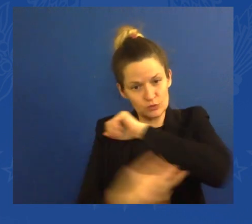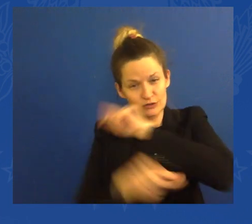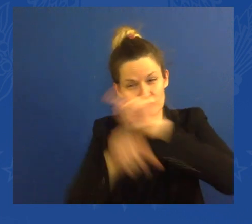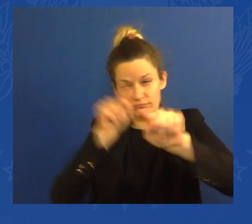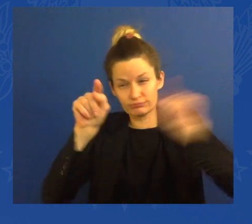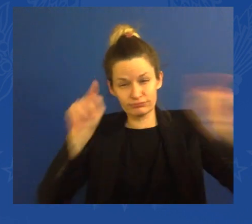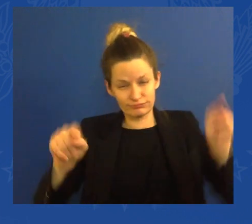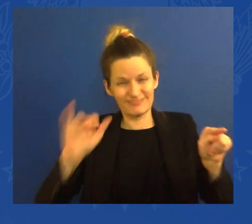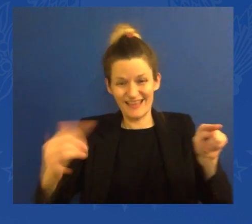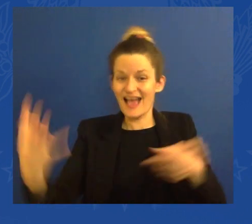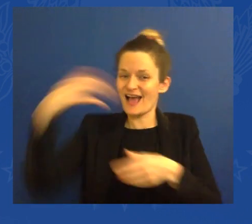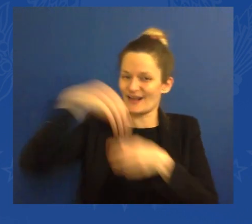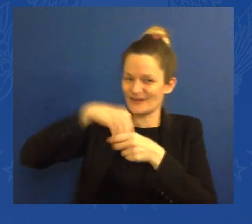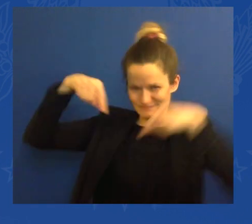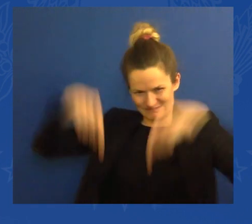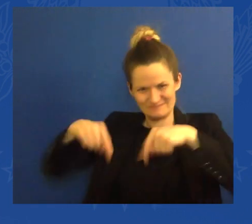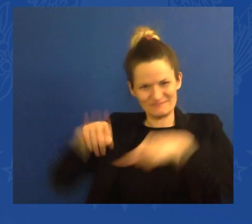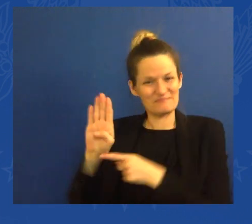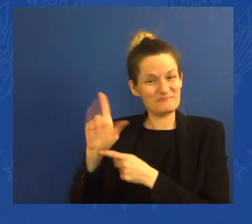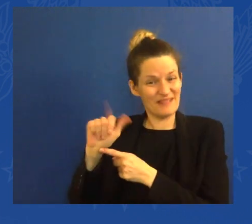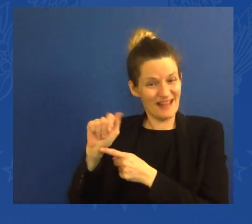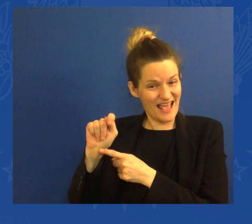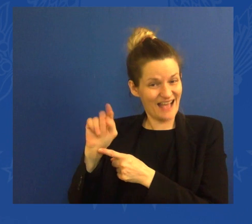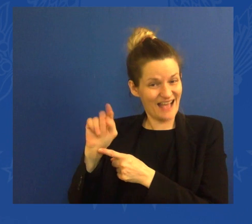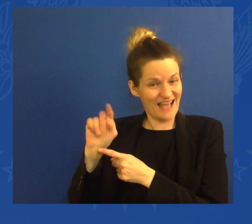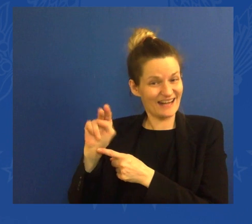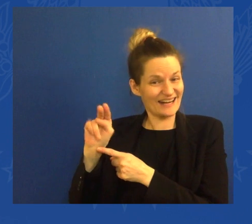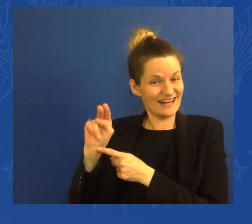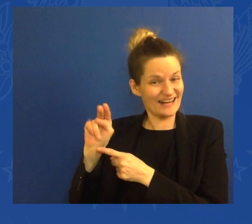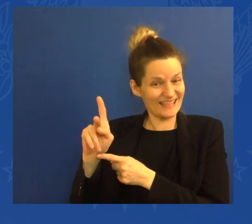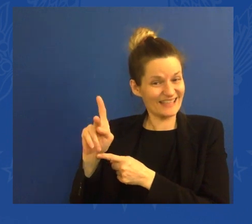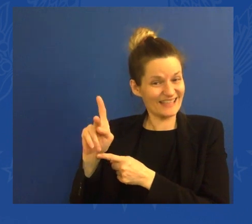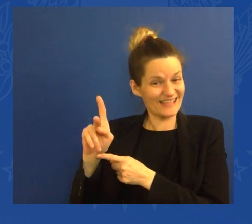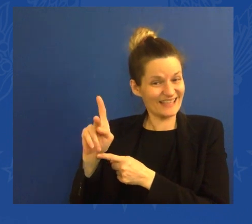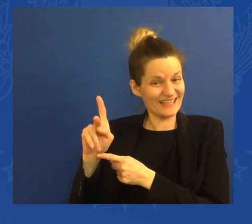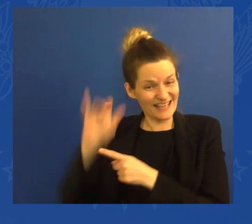over the next five years, based on formula funding, the Bipartisan Infrastructure Law